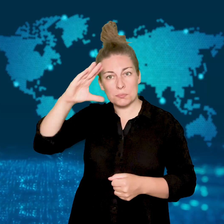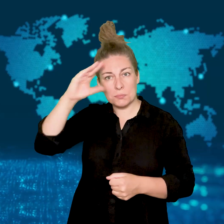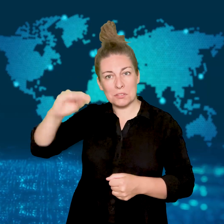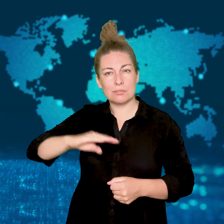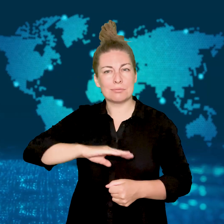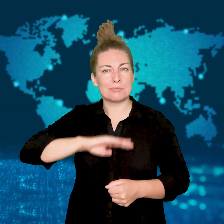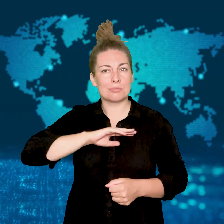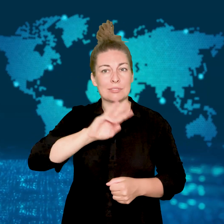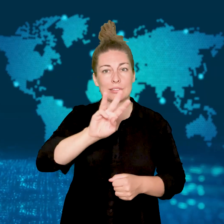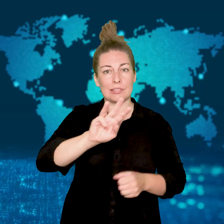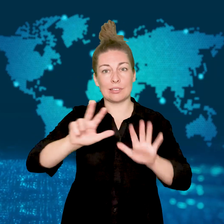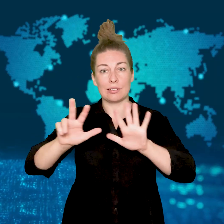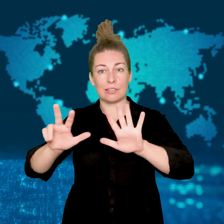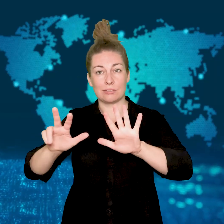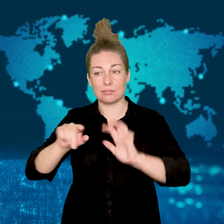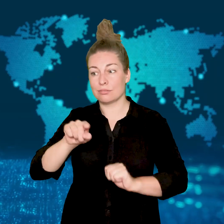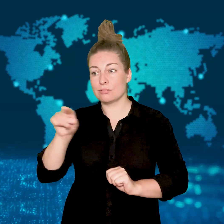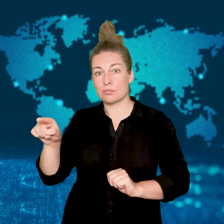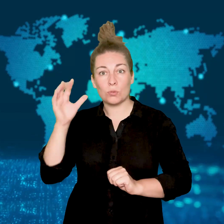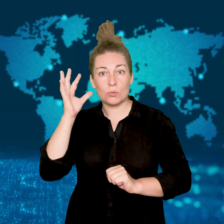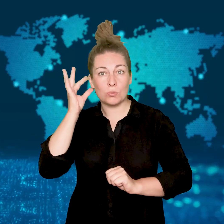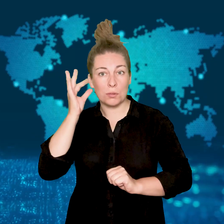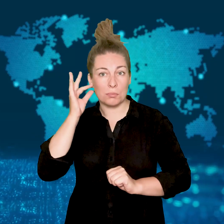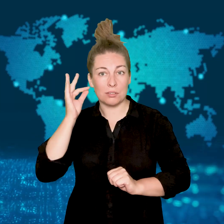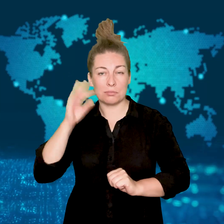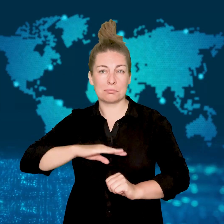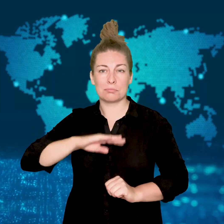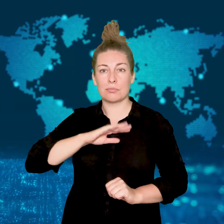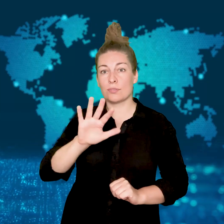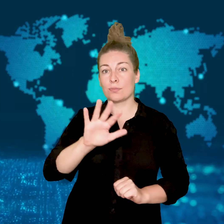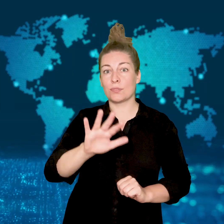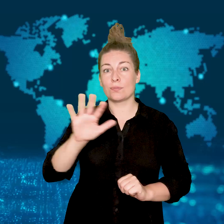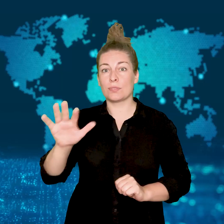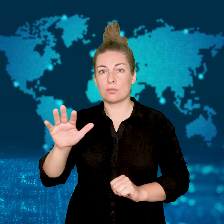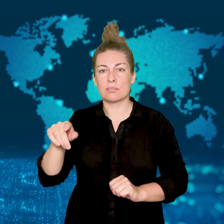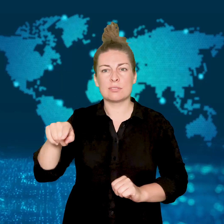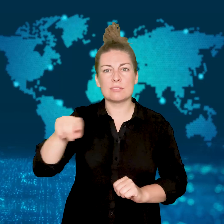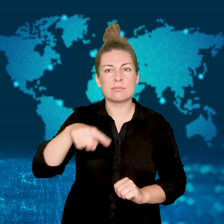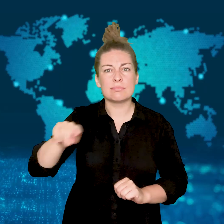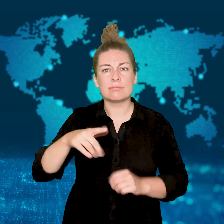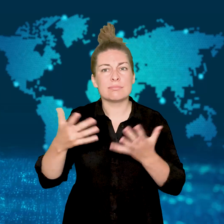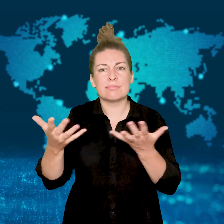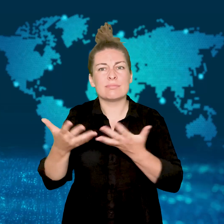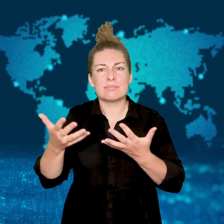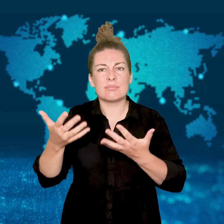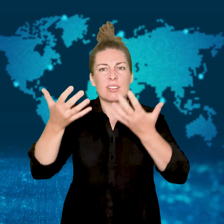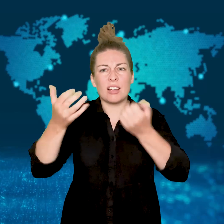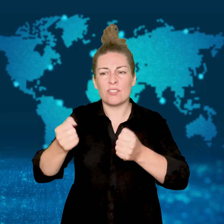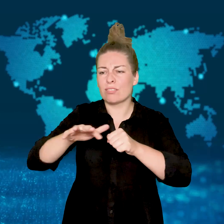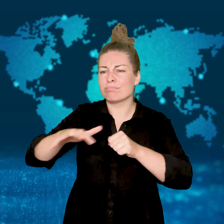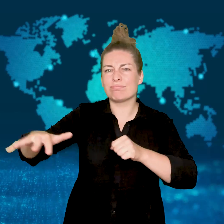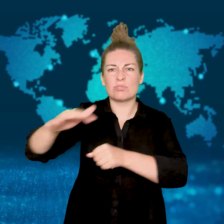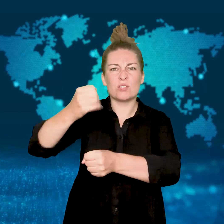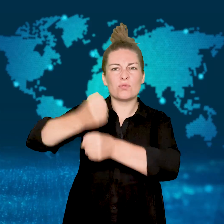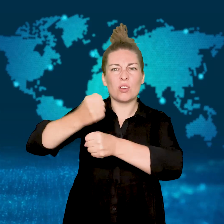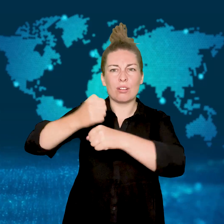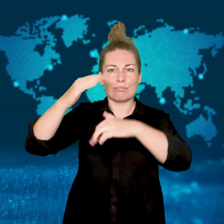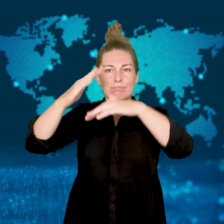make a shortcut for the heavy machinery used on their nearby construction work.